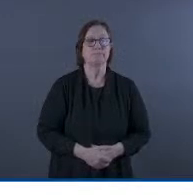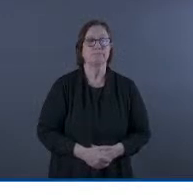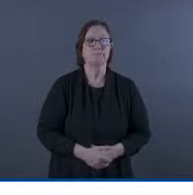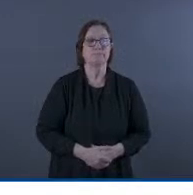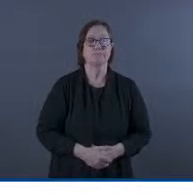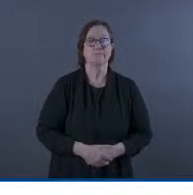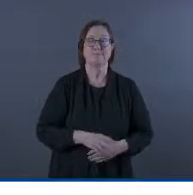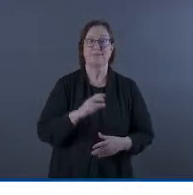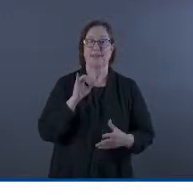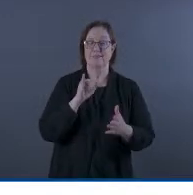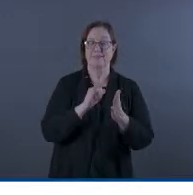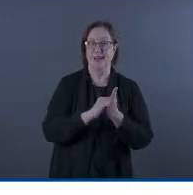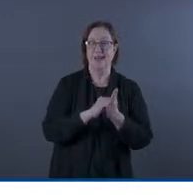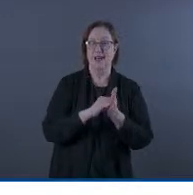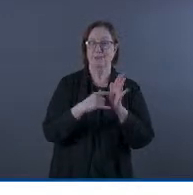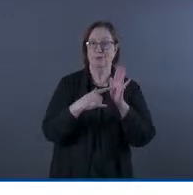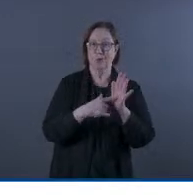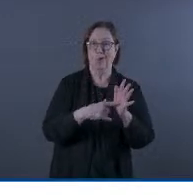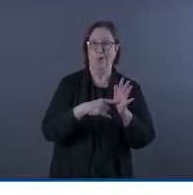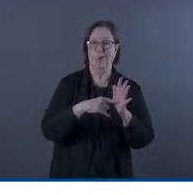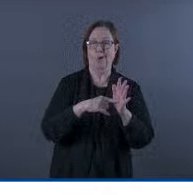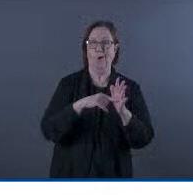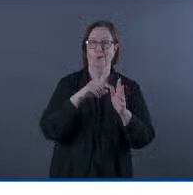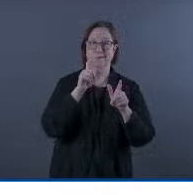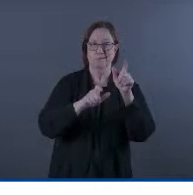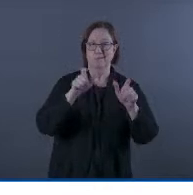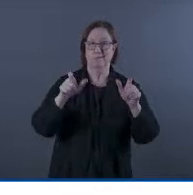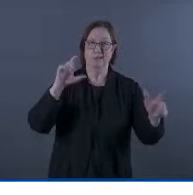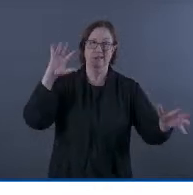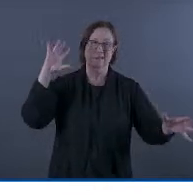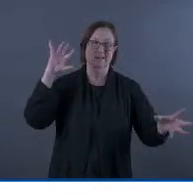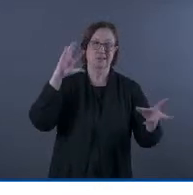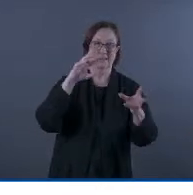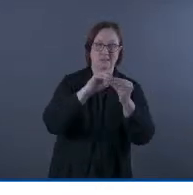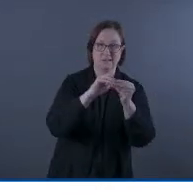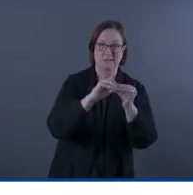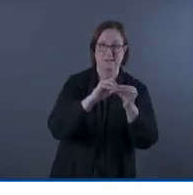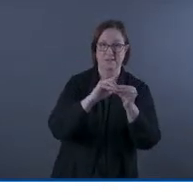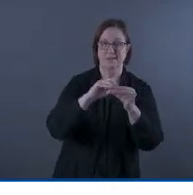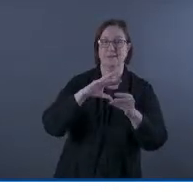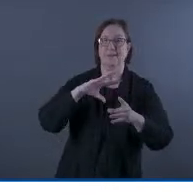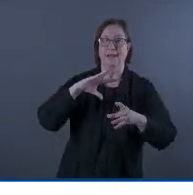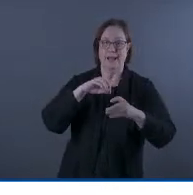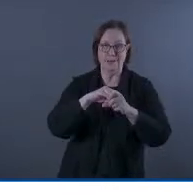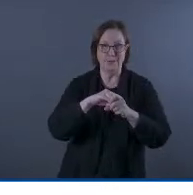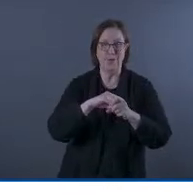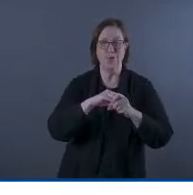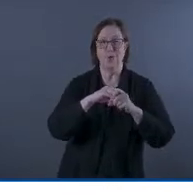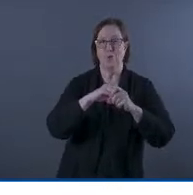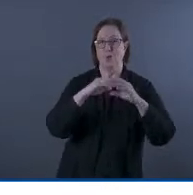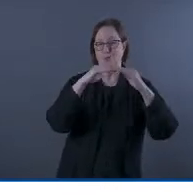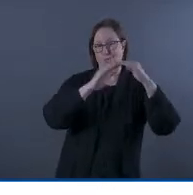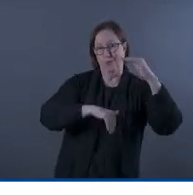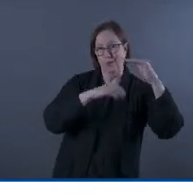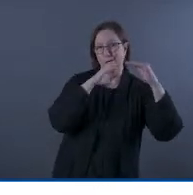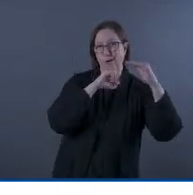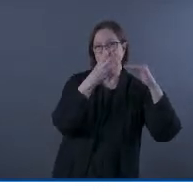So that also includes people who are younger than 16, who are not eligible for any of these vaccines currently.